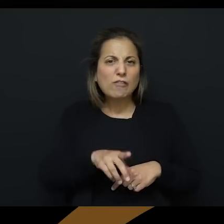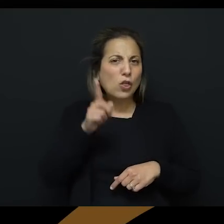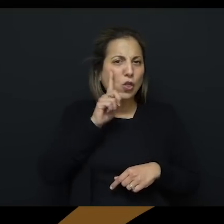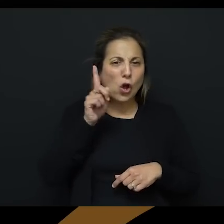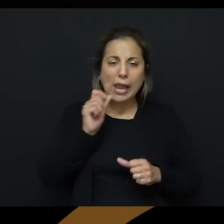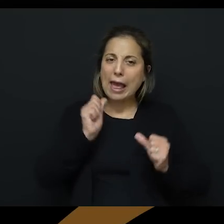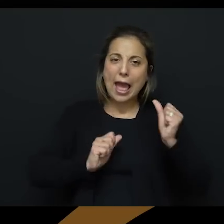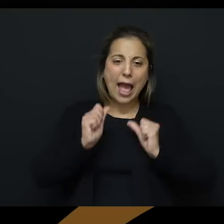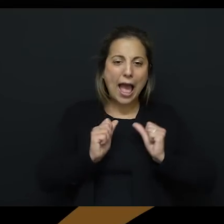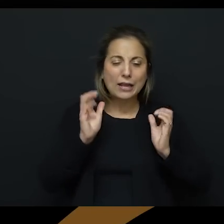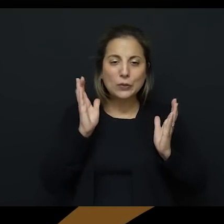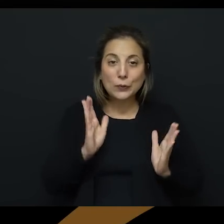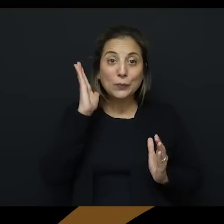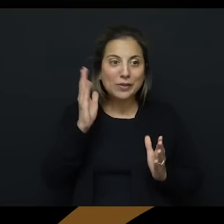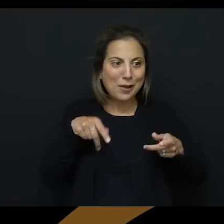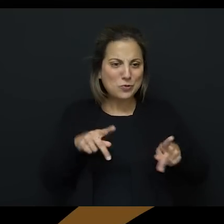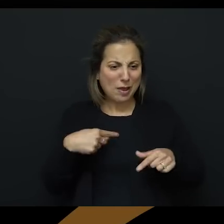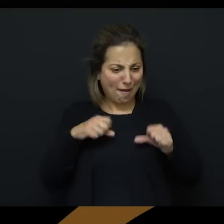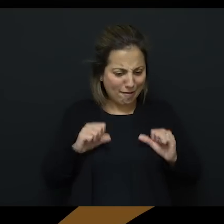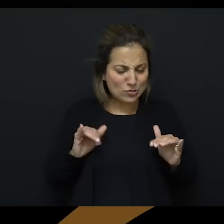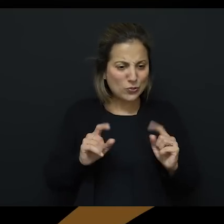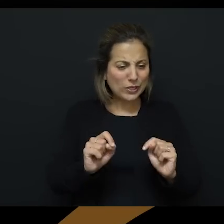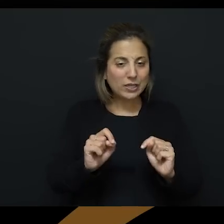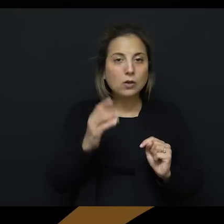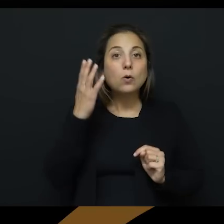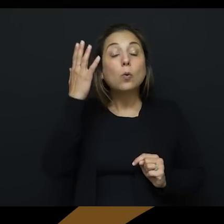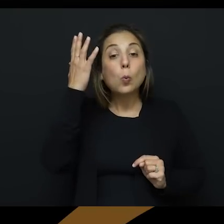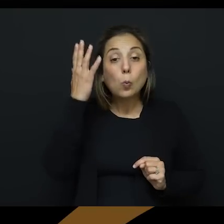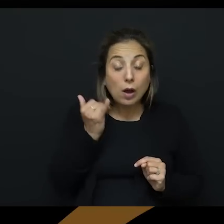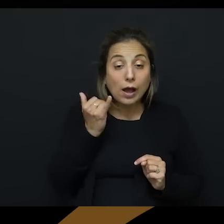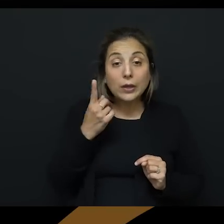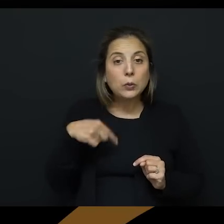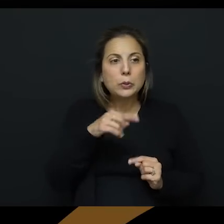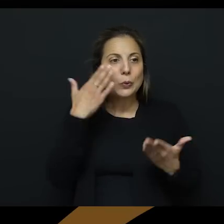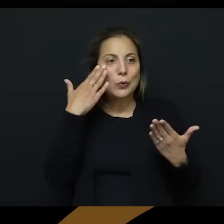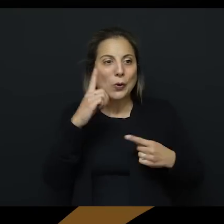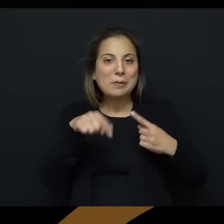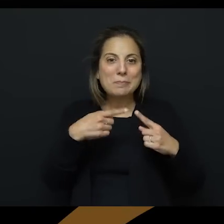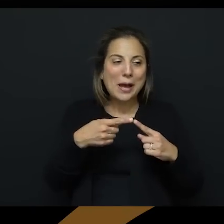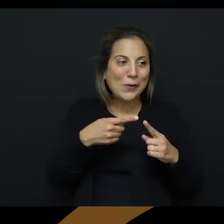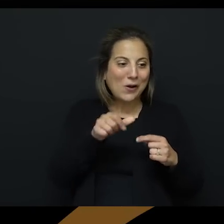was going to be an opportunity that she could do. Because when we don't know about actors who are blind or low vision